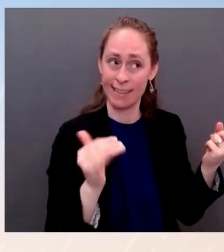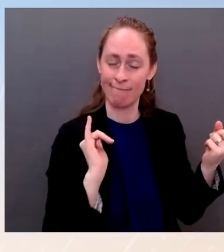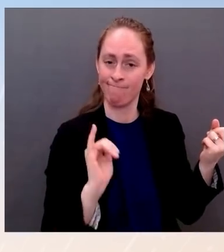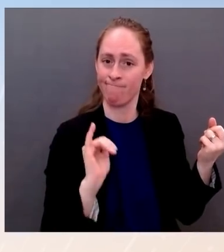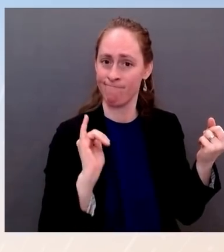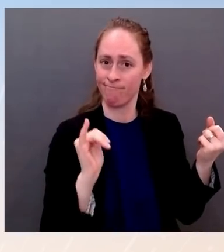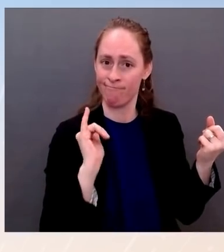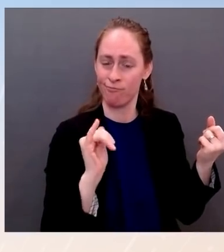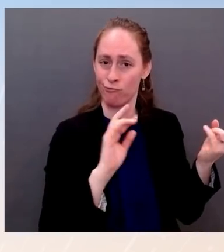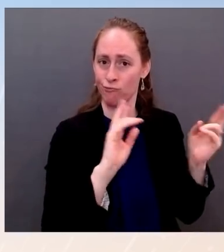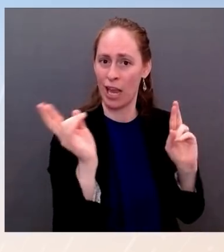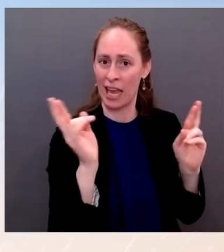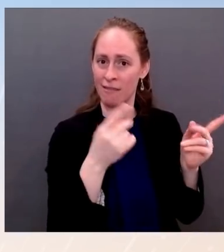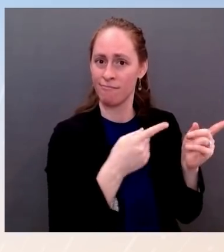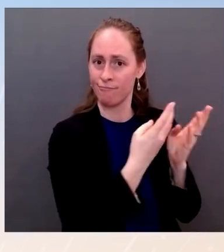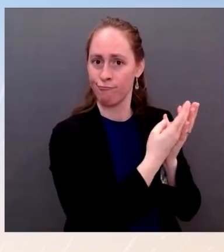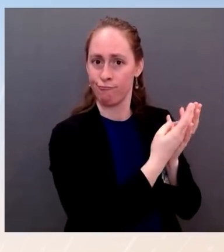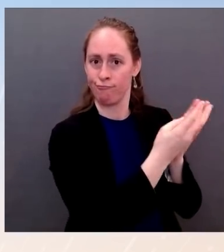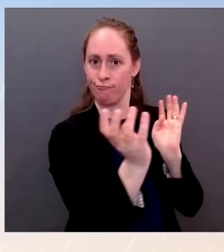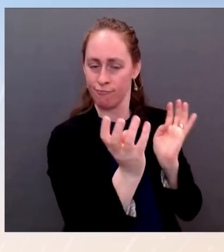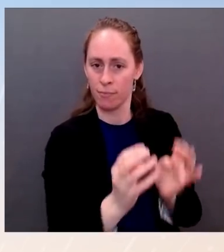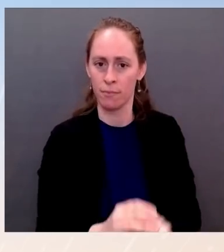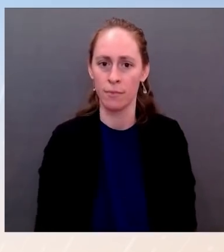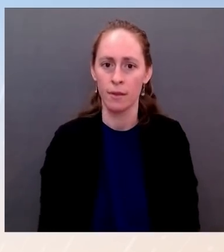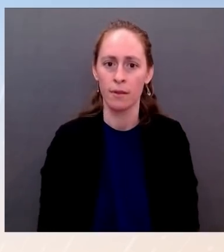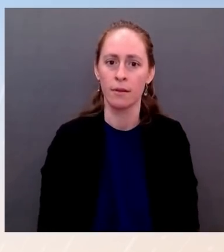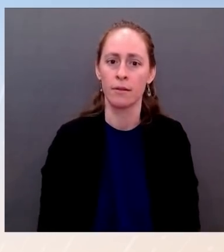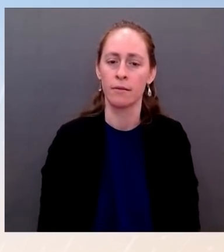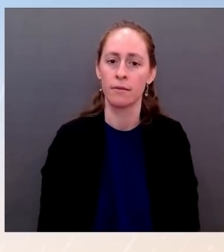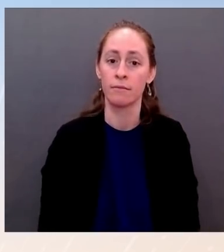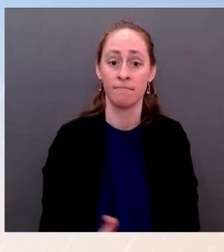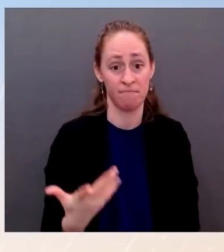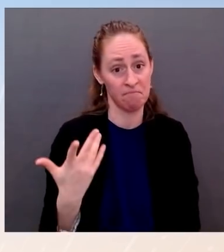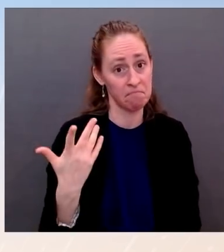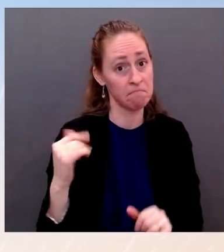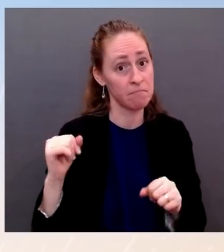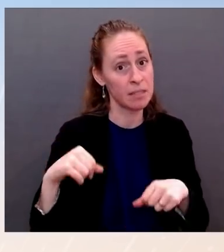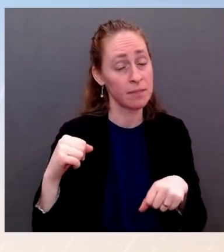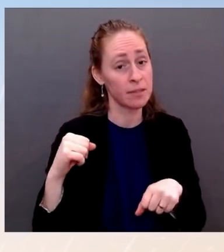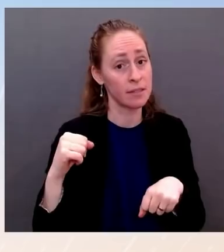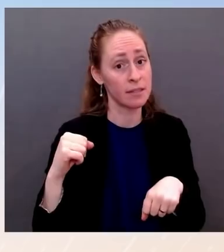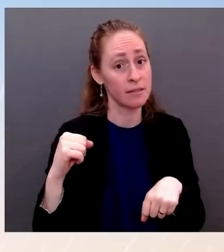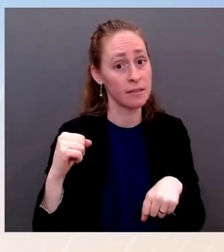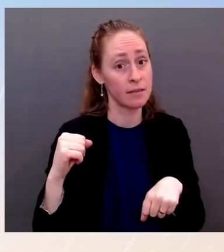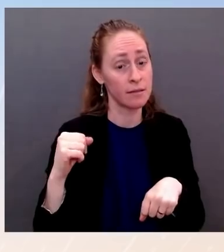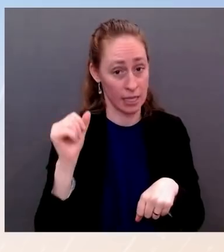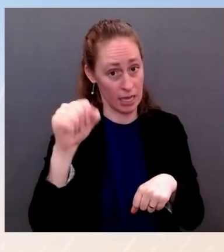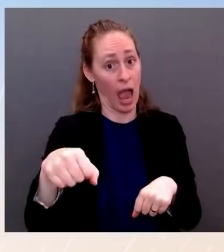on a reasonably swift timeframe. Now, we can't pinpoint the day at this point, and we can't pinpoint the hour,